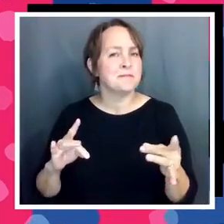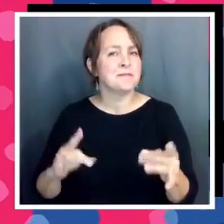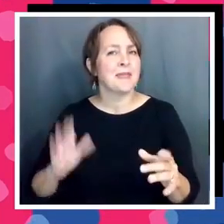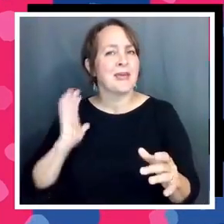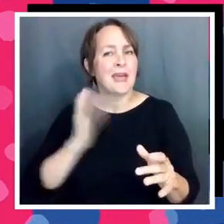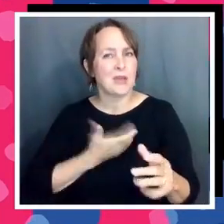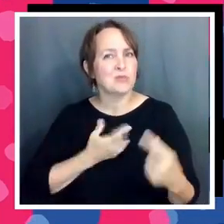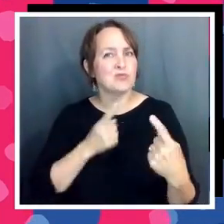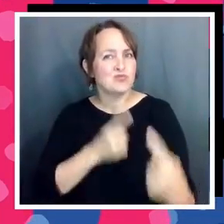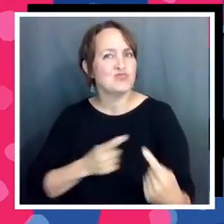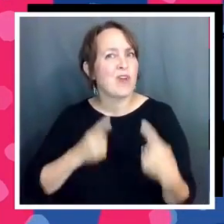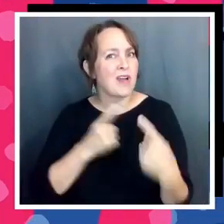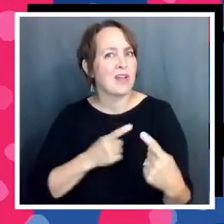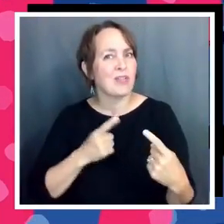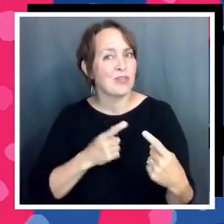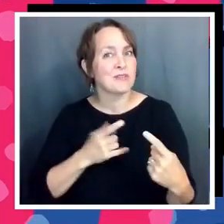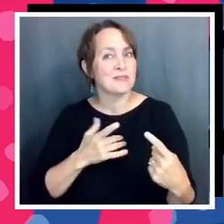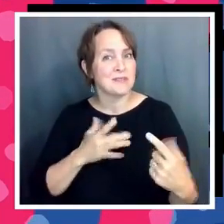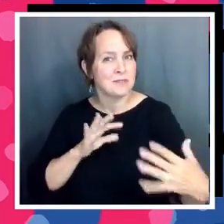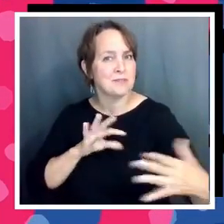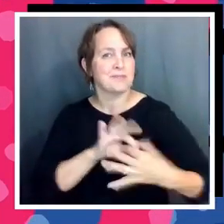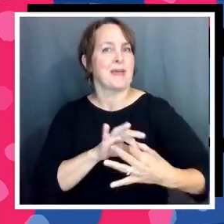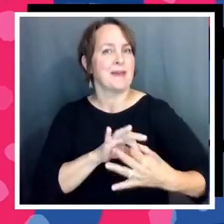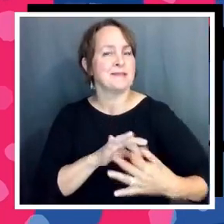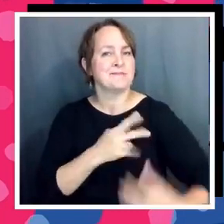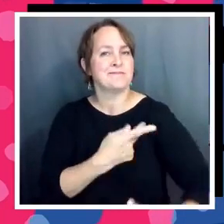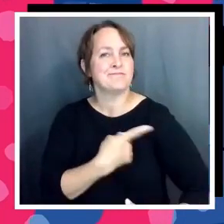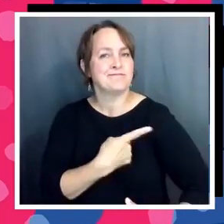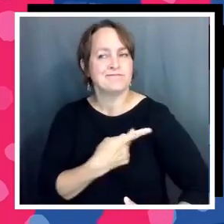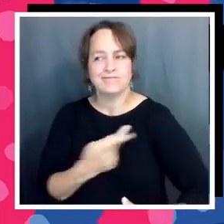EXPERIENCE HAS BEEN SURPRISINGLY WILL FIND OUT THAT